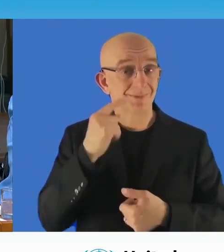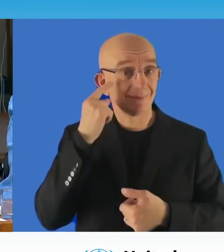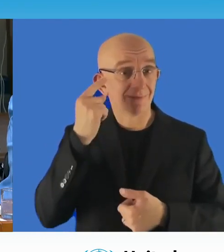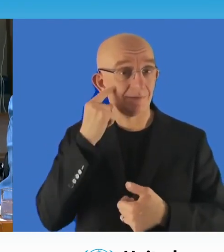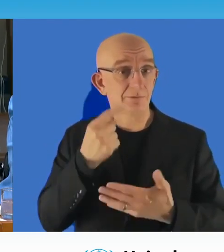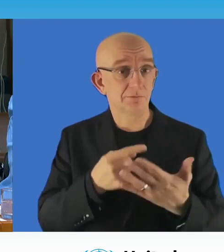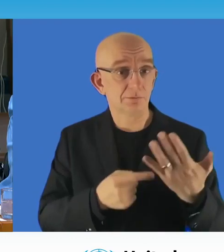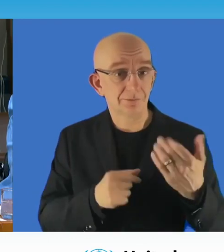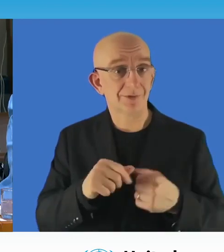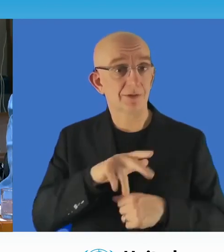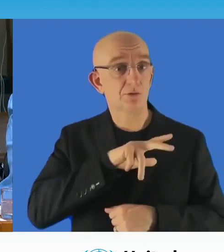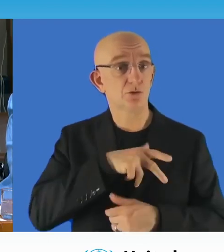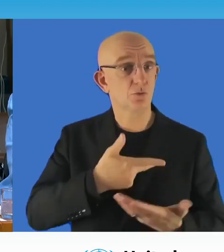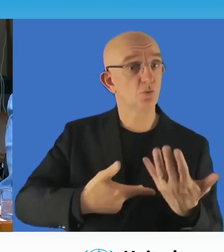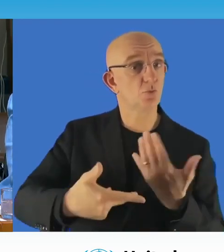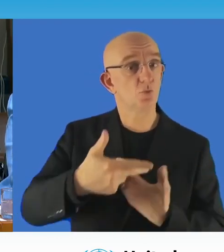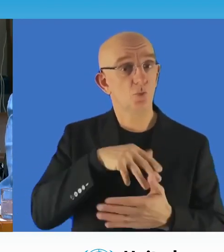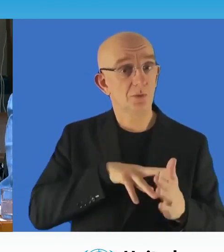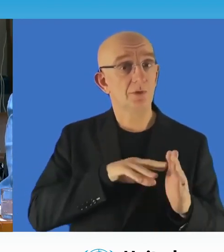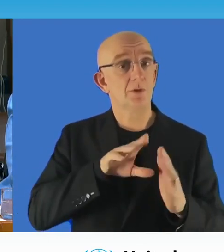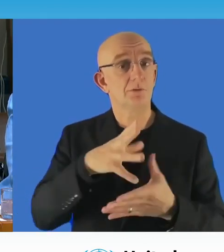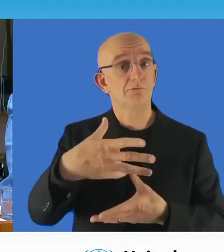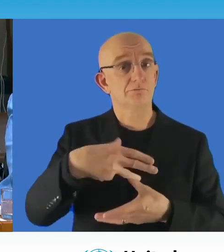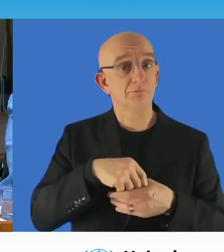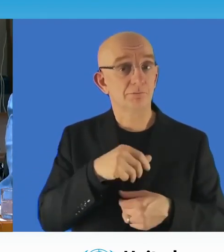of labor and the National Council on disability of the Dominican Republic